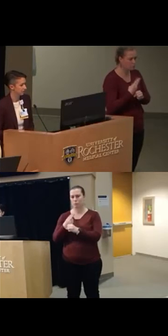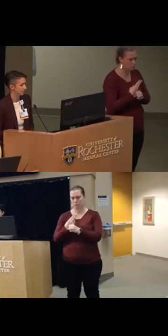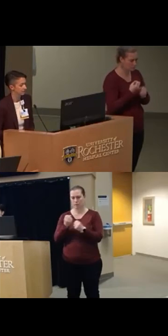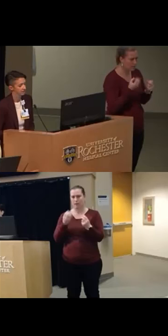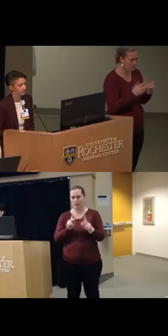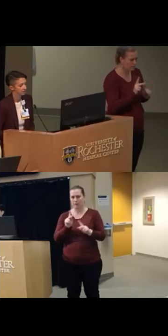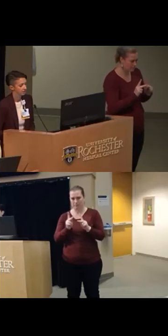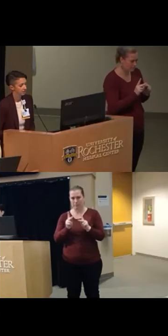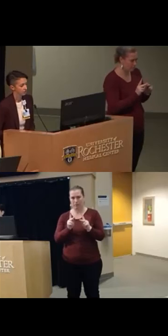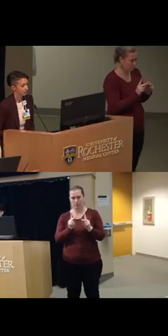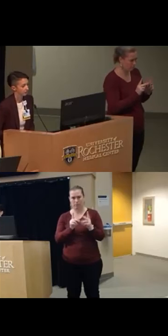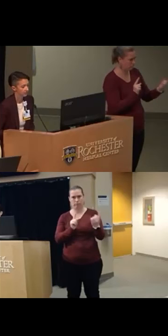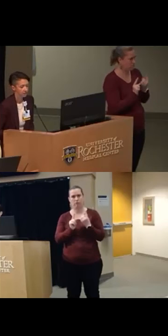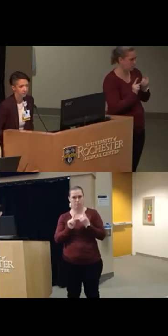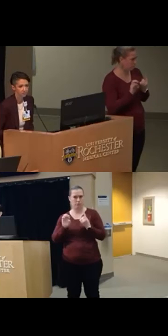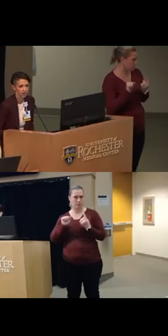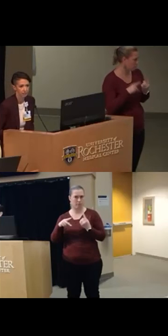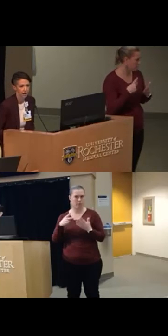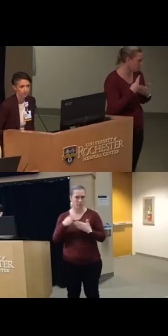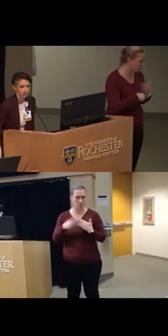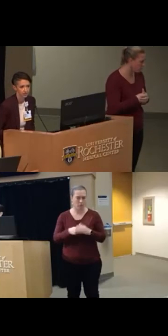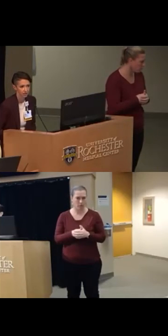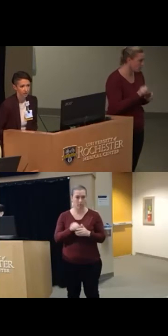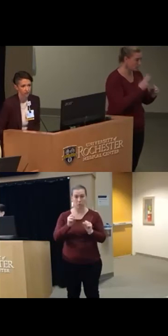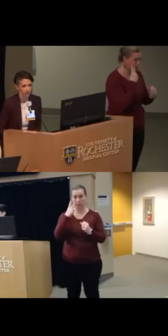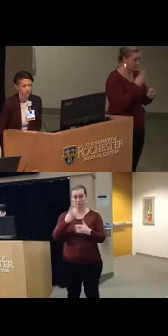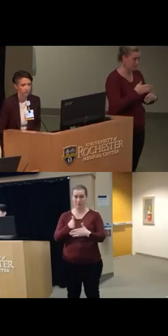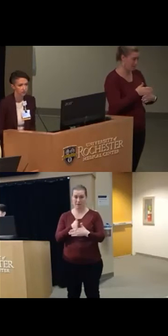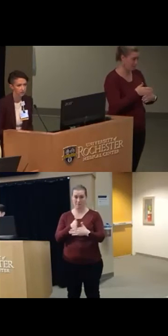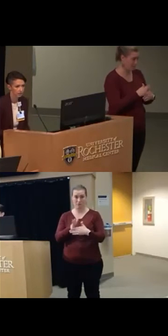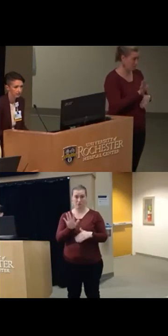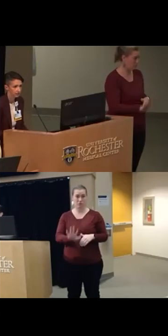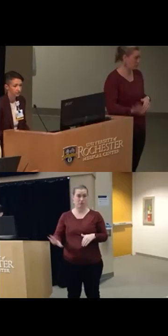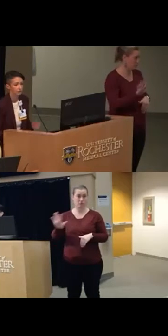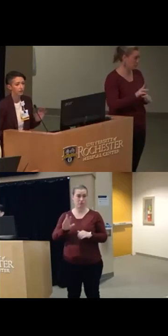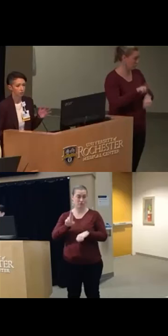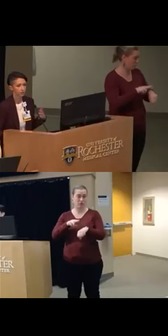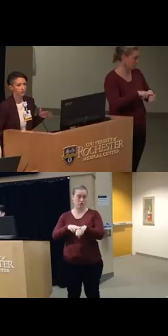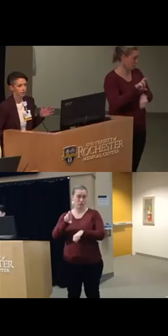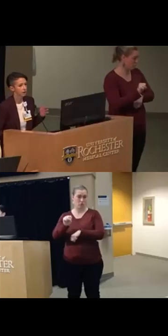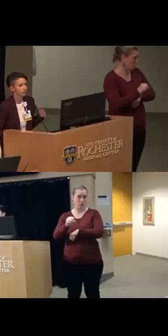in a given year so you can see um average across eaps in the United States holding steady around